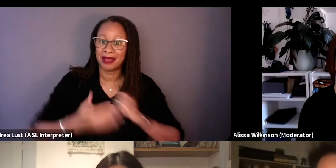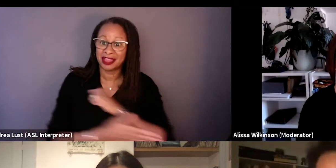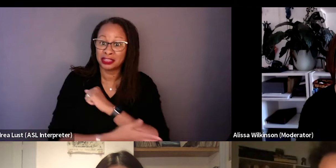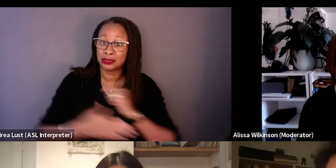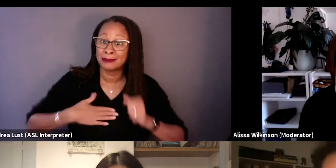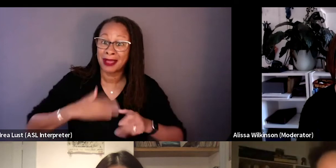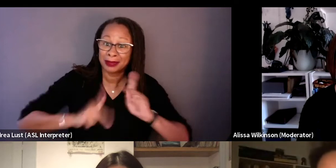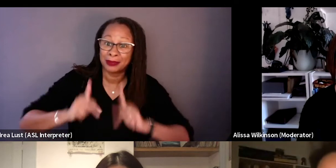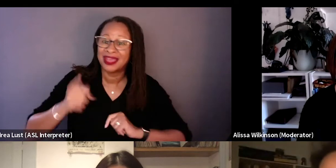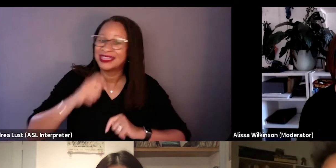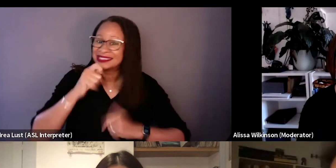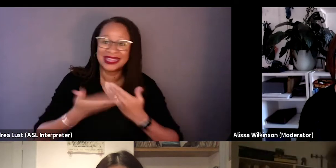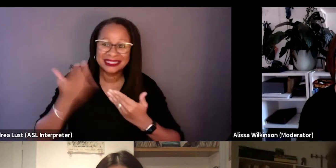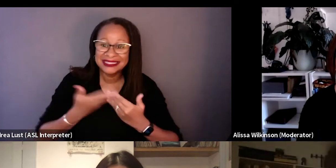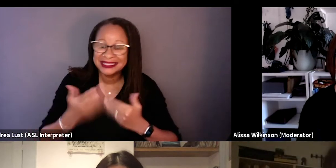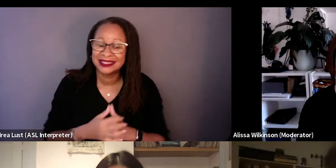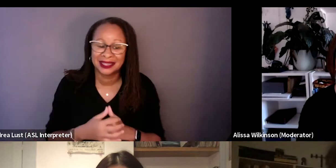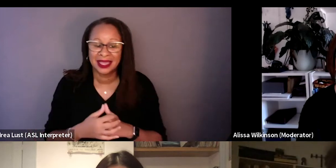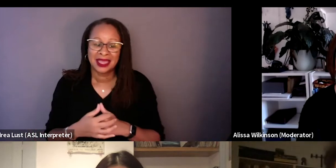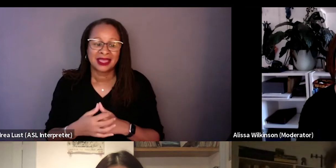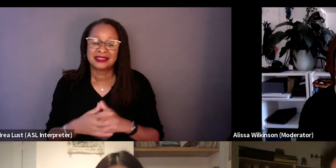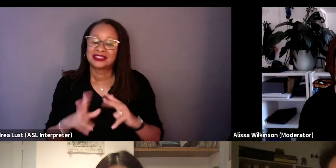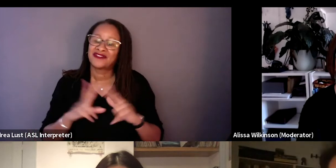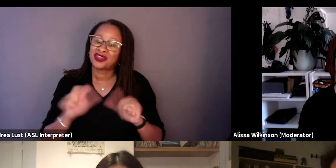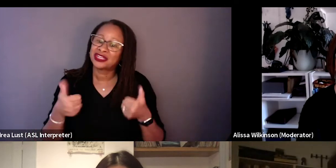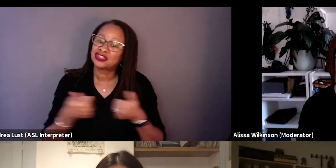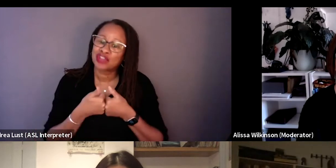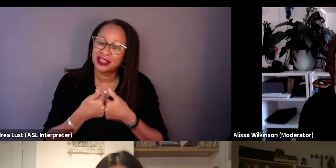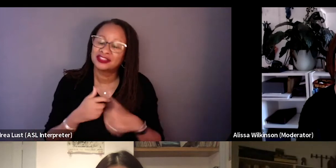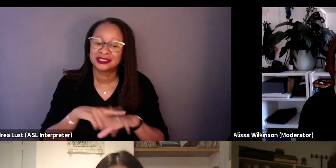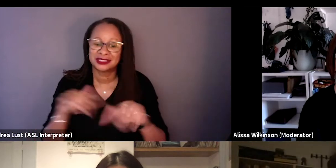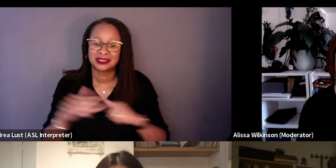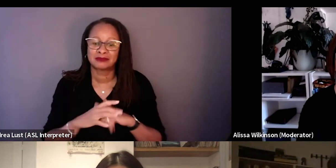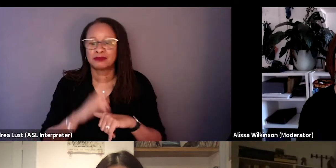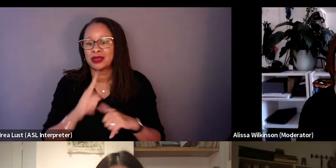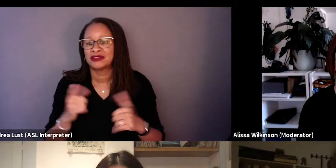It's not this easy. It's, it was, it was a very, very challenging and the same time enriching process